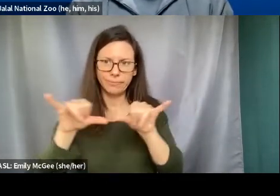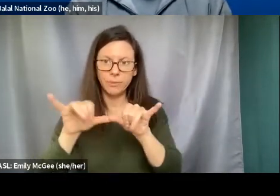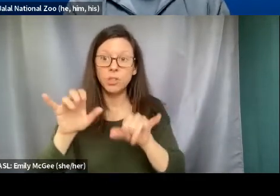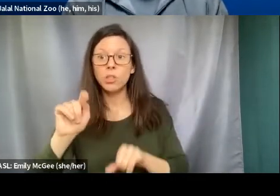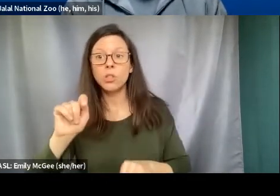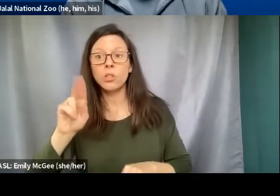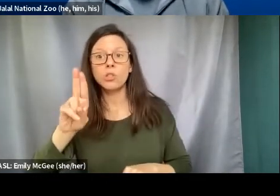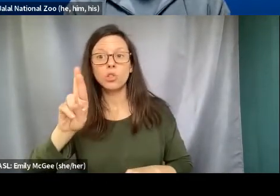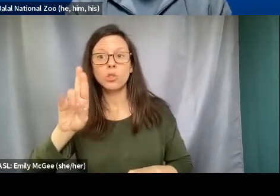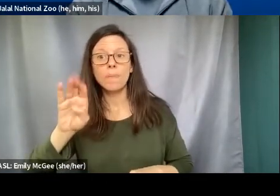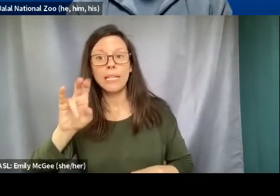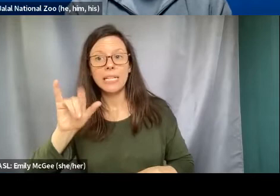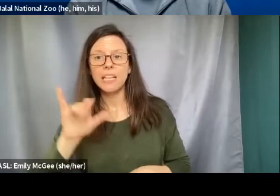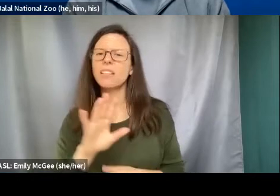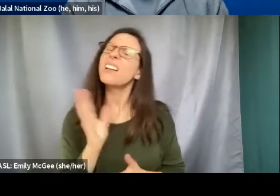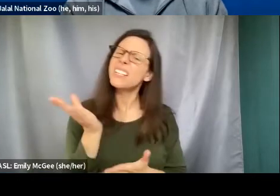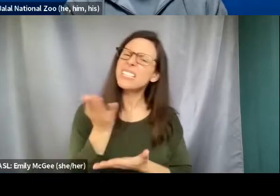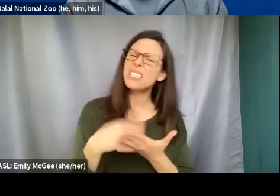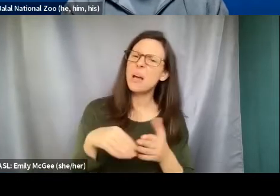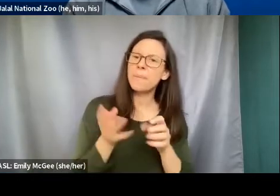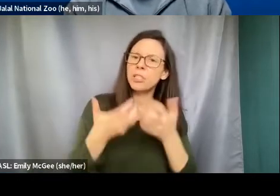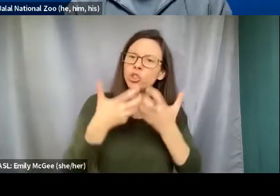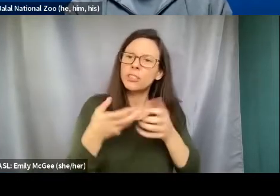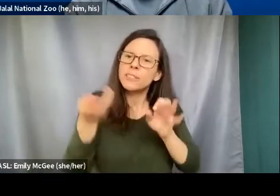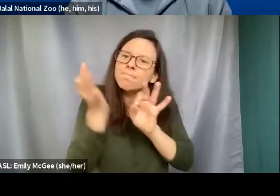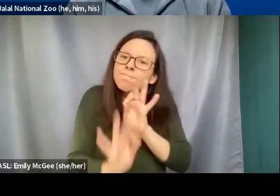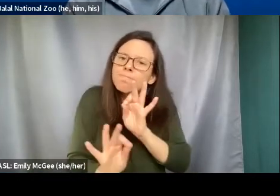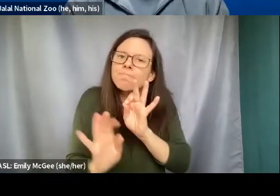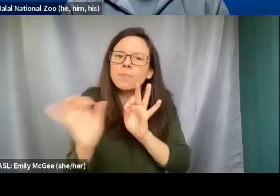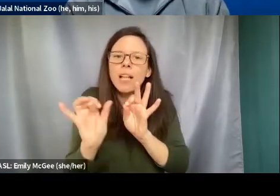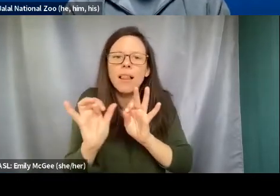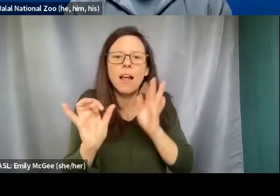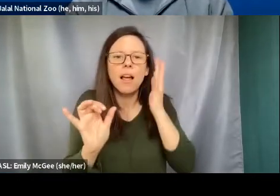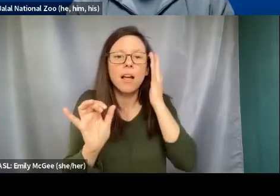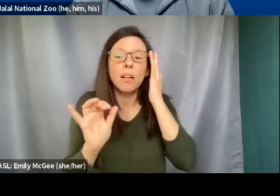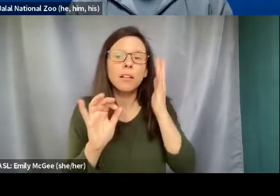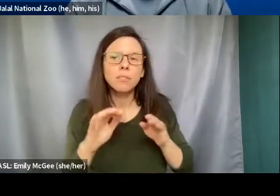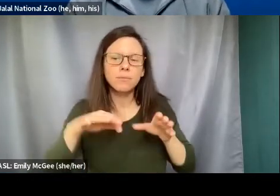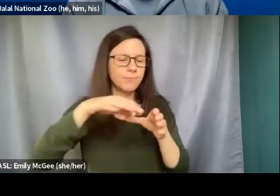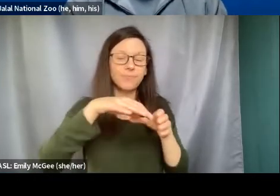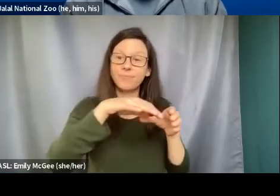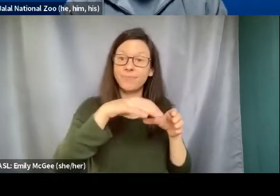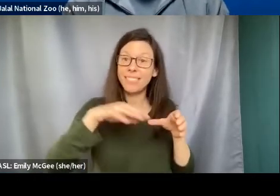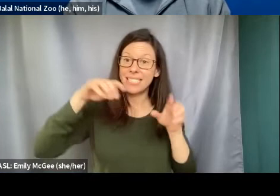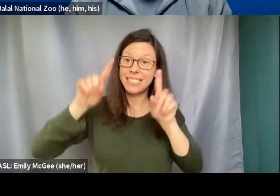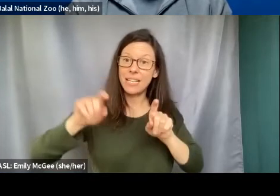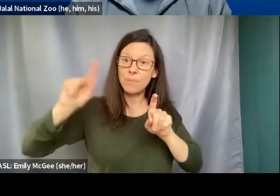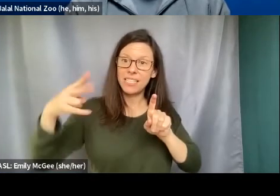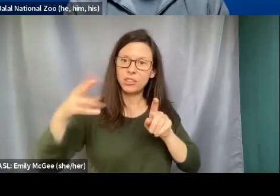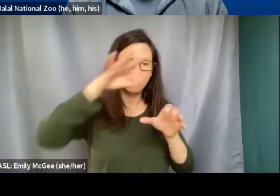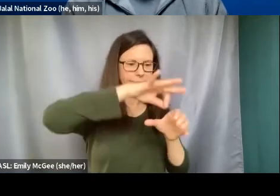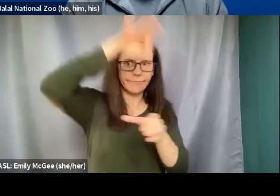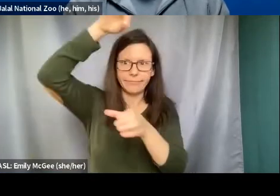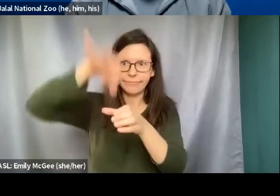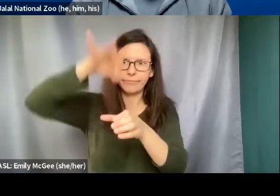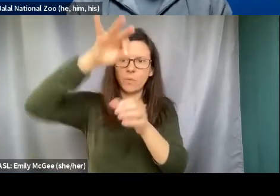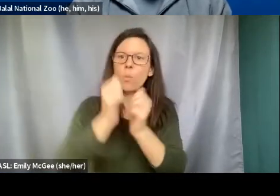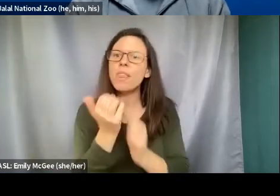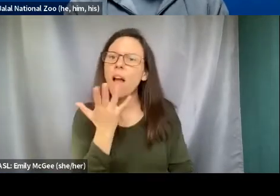uh, like our, uh coloration ph test kit. The, you know, refractometer.